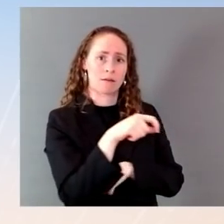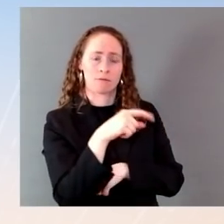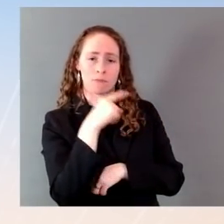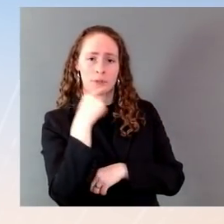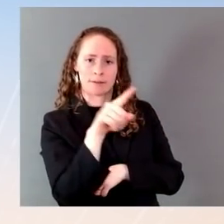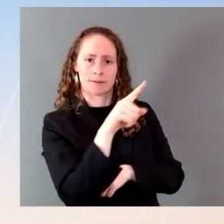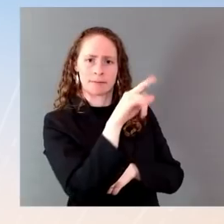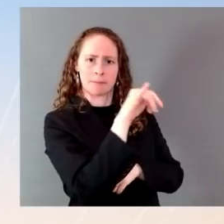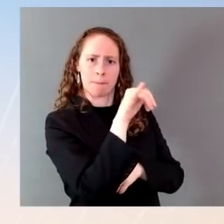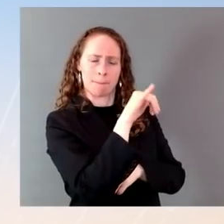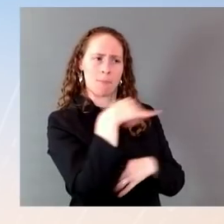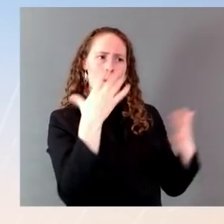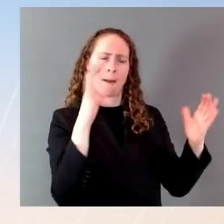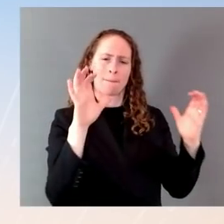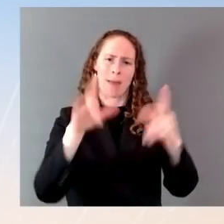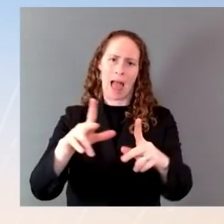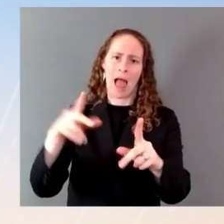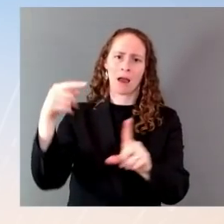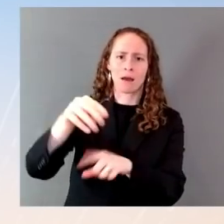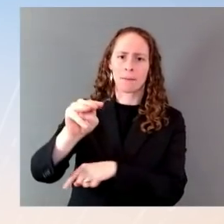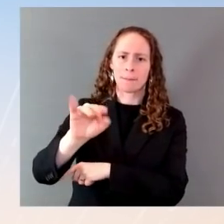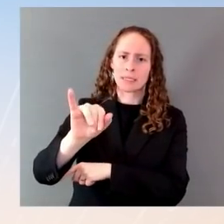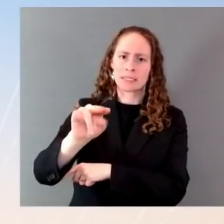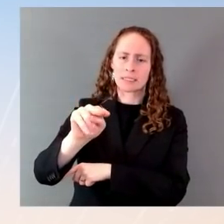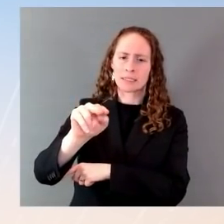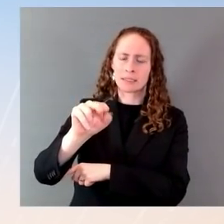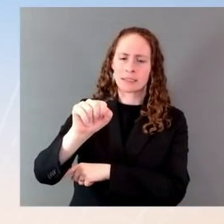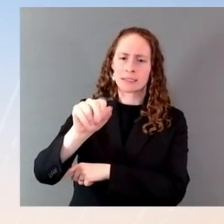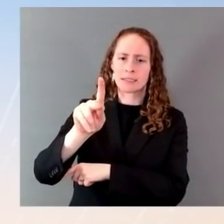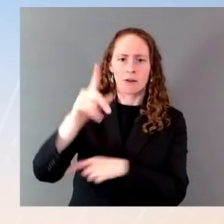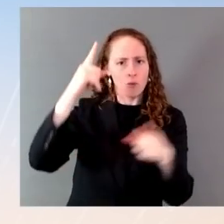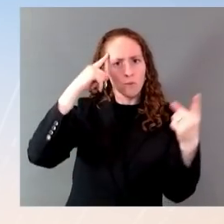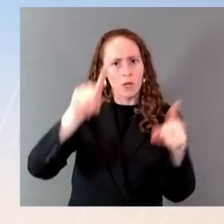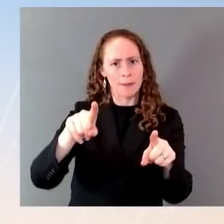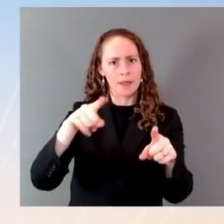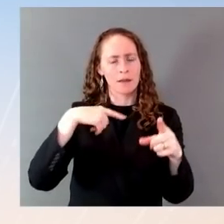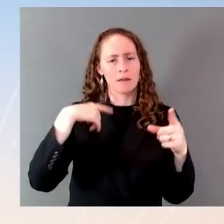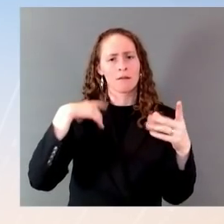The Press: Jake, is the world safer -- is the world safe- -- (Cross-talk.) The Press: Hold on a minute. Is the world safer today